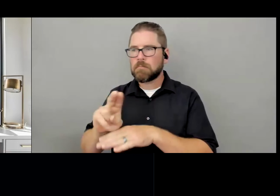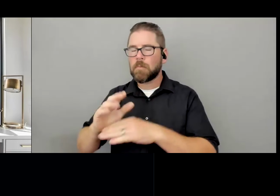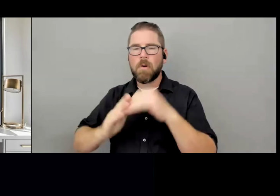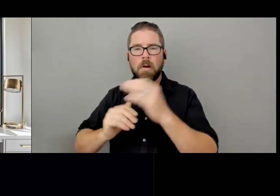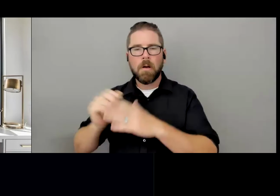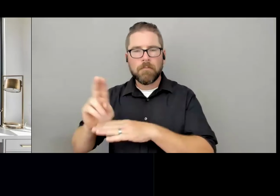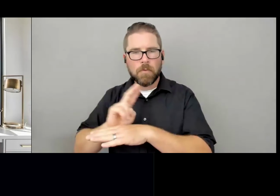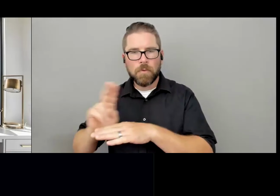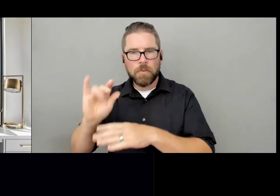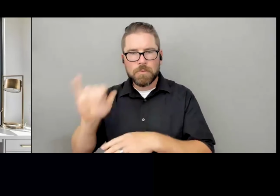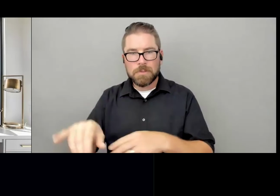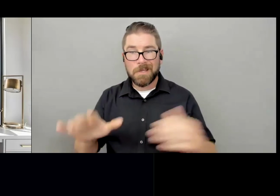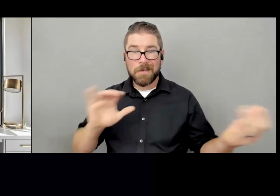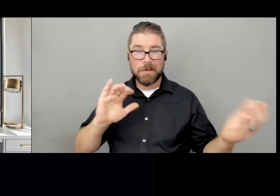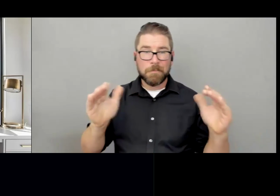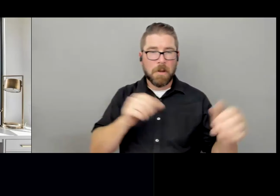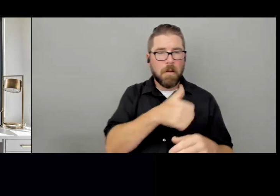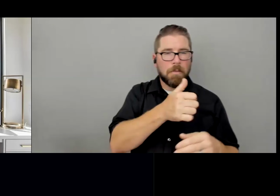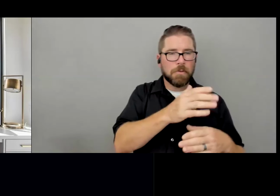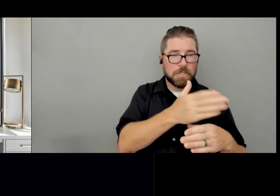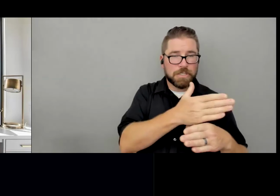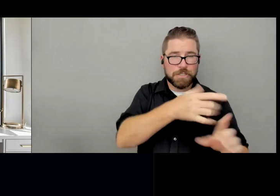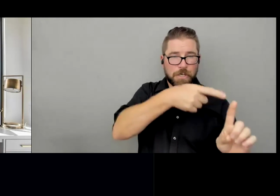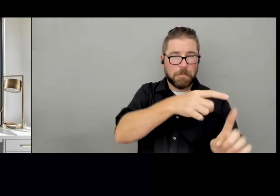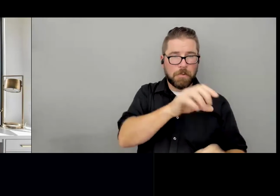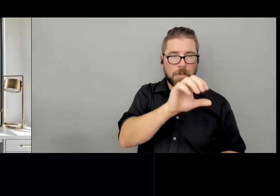and communicating with my colleagues in the housing information.